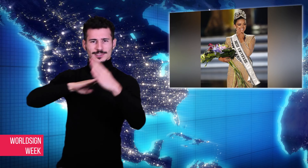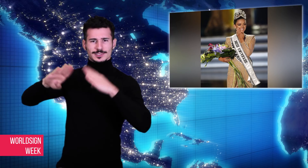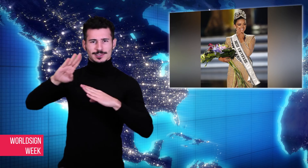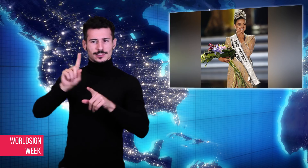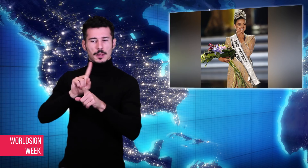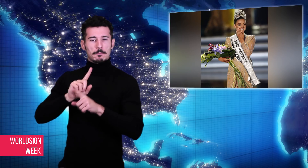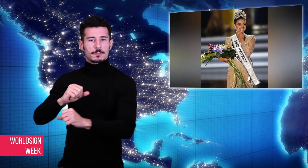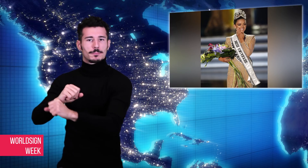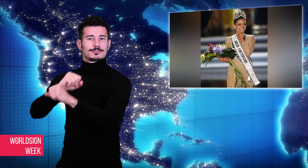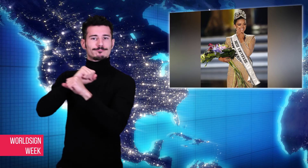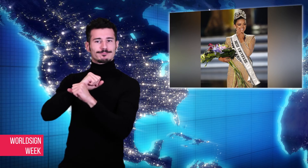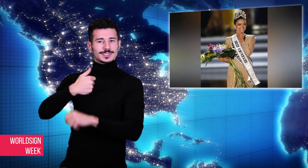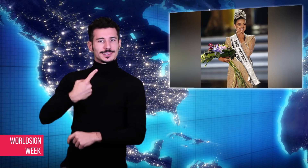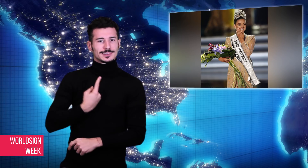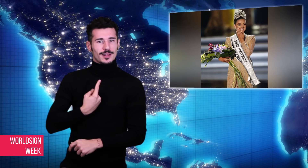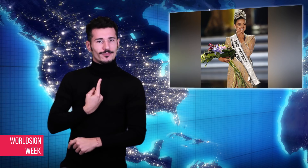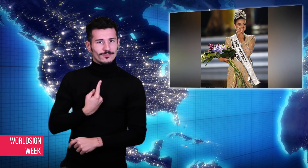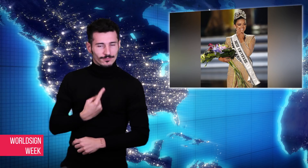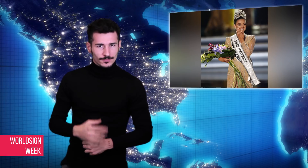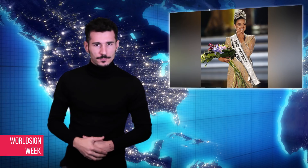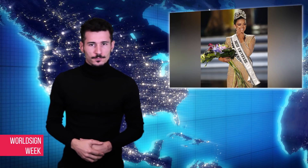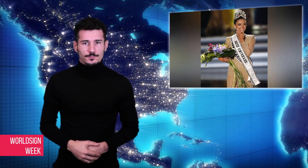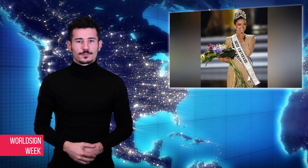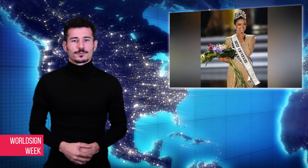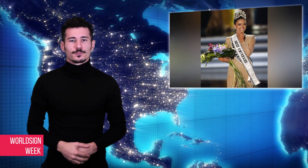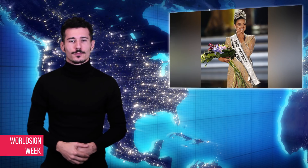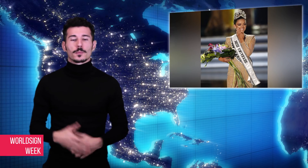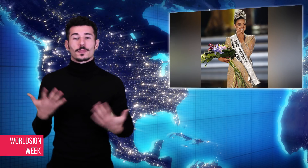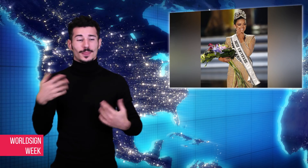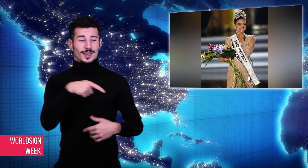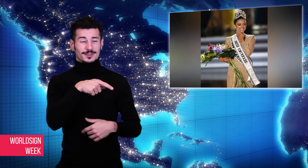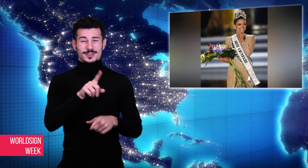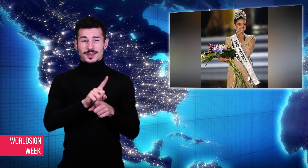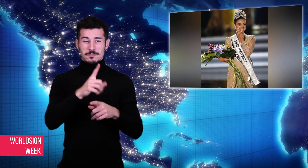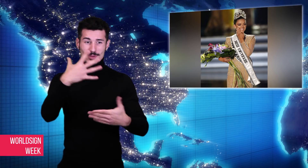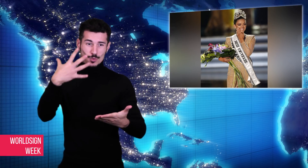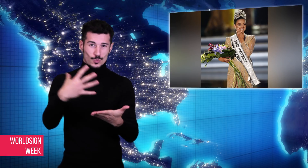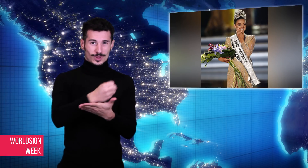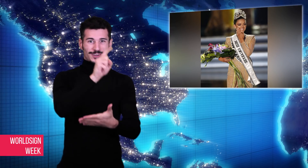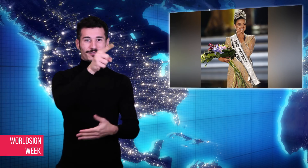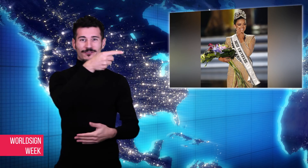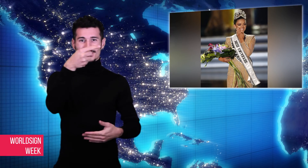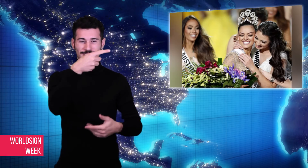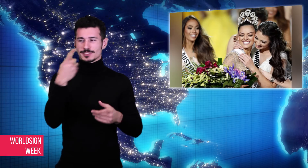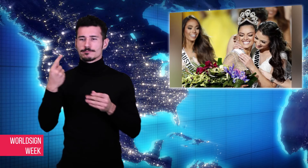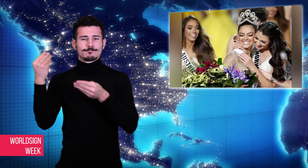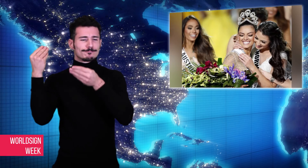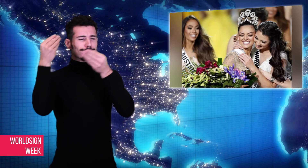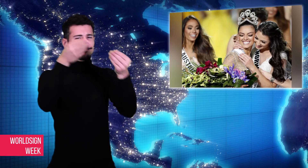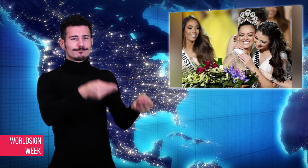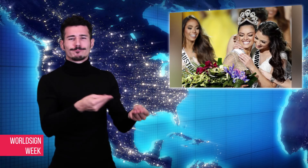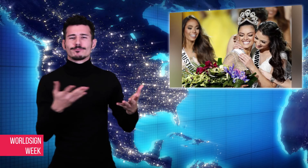self-defense. As part of winning the title, Nei-Peters will earn a salary for one year, and live in a luxury